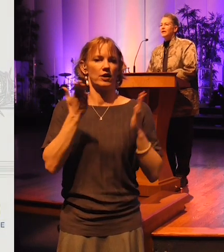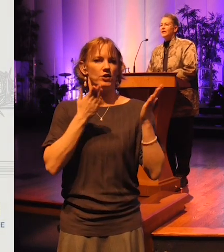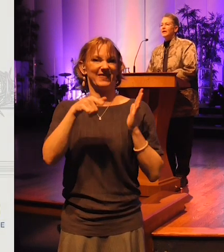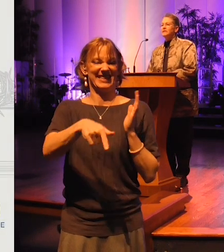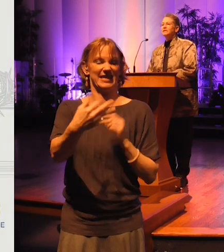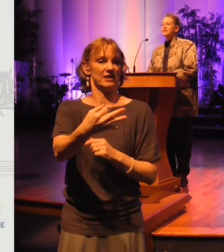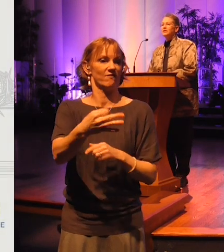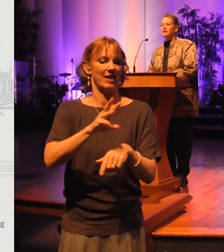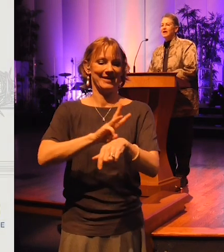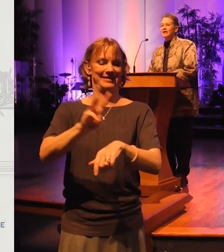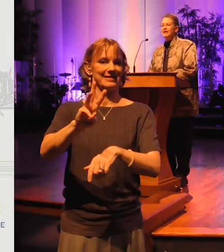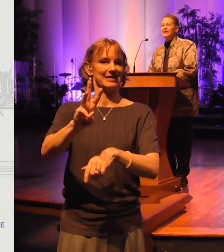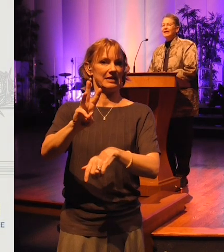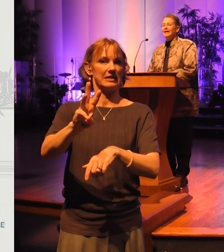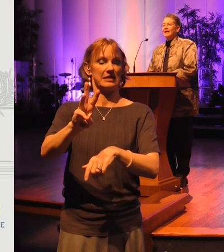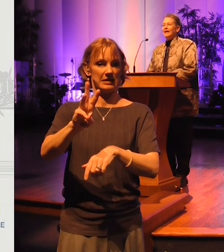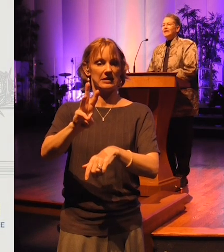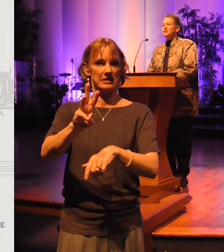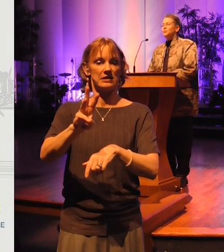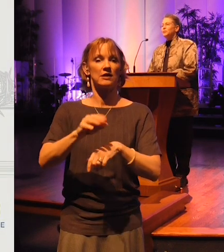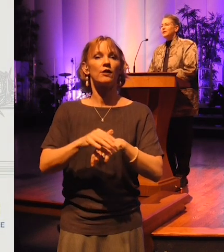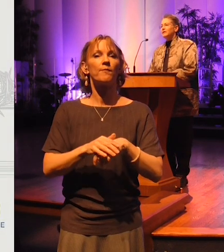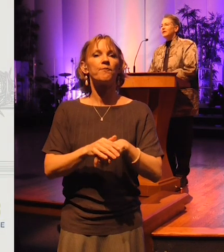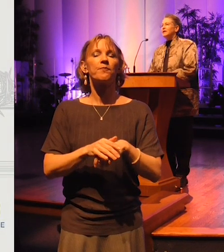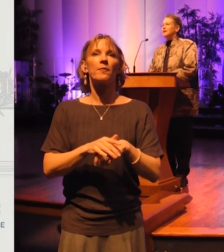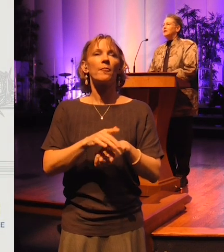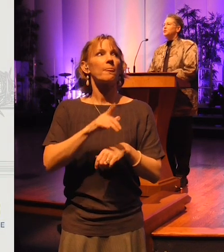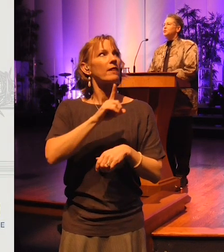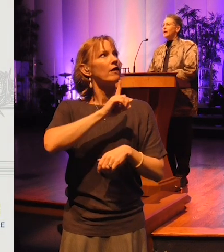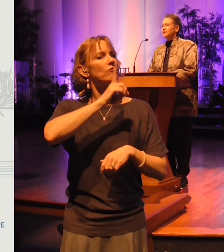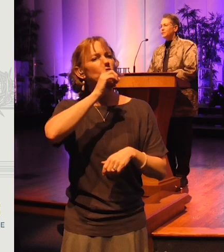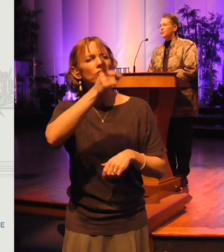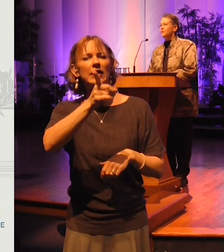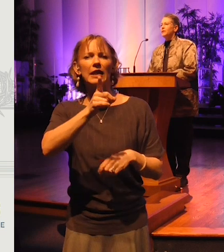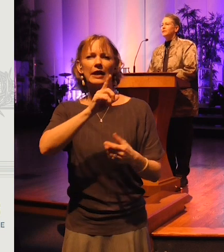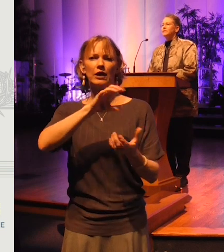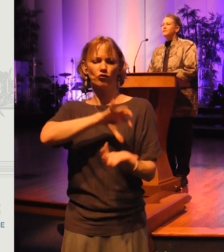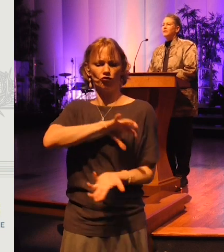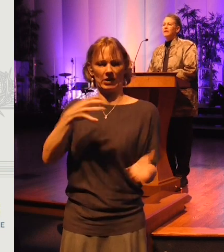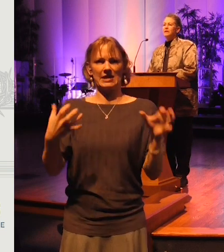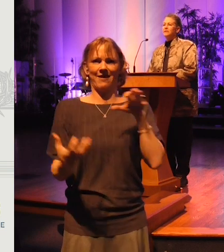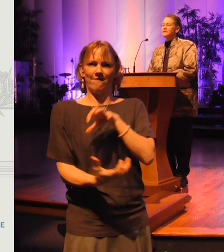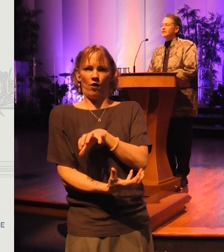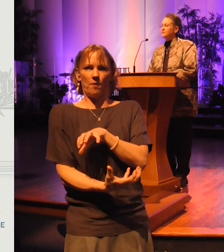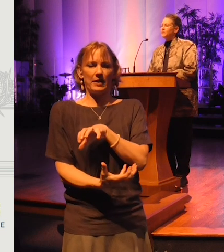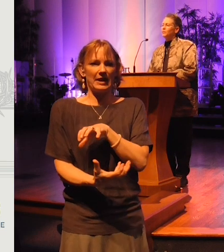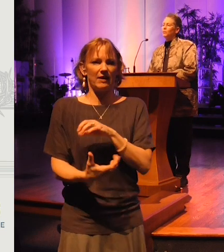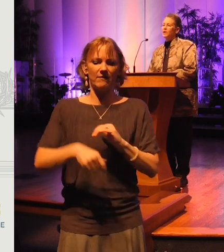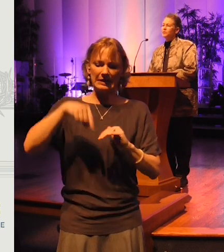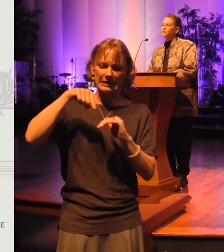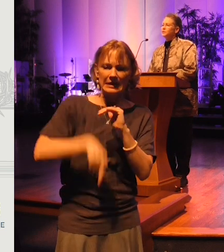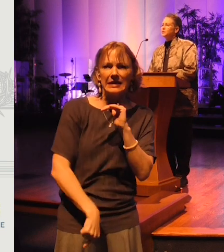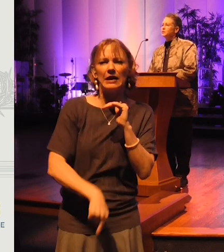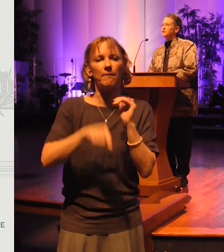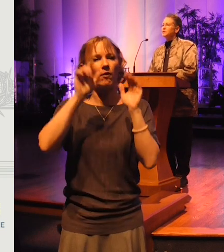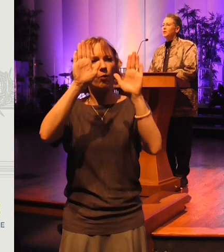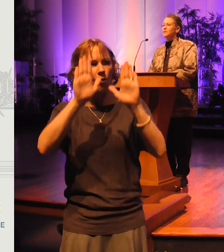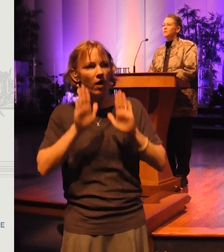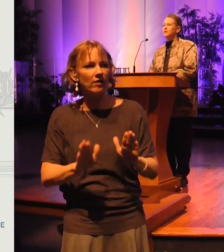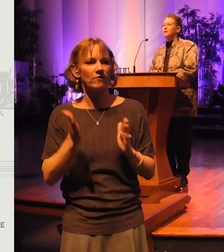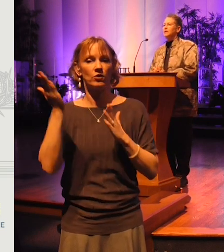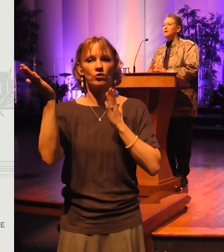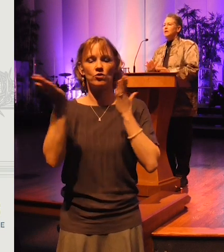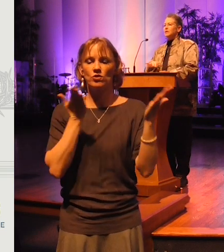6 o'clock and it's a really transformative uh deep wonderful service where we sort of